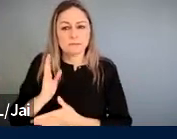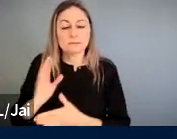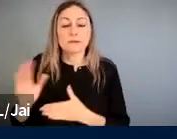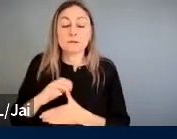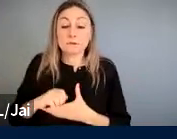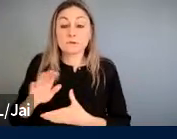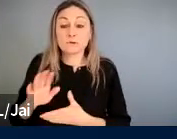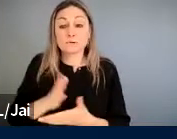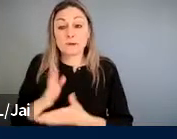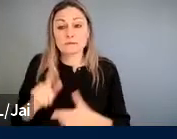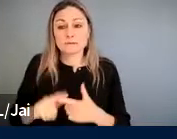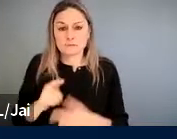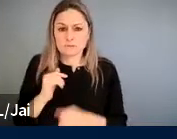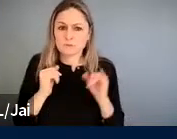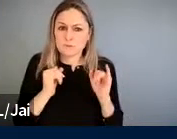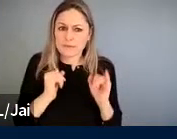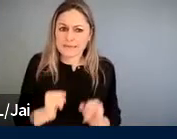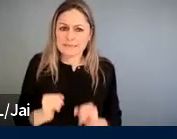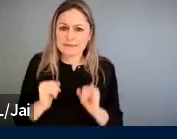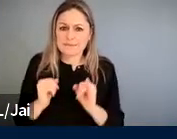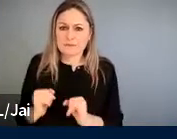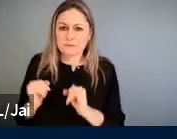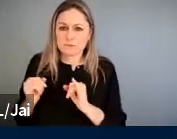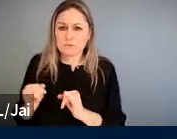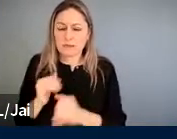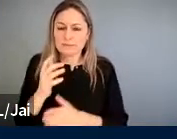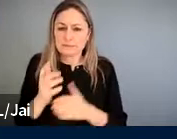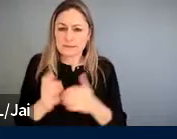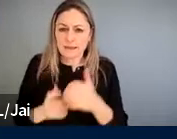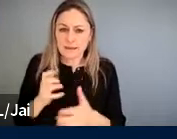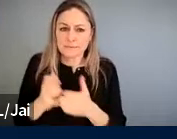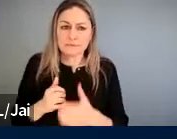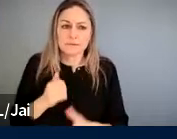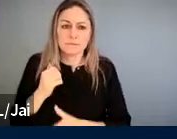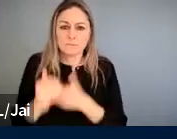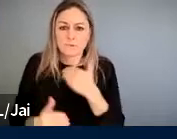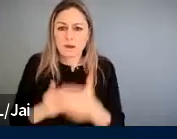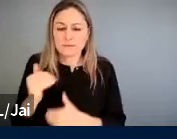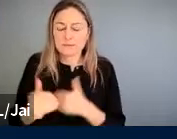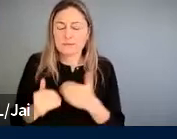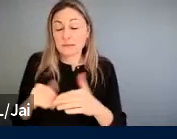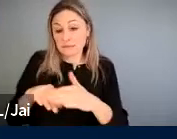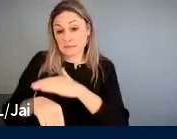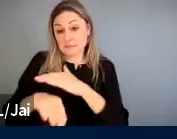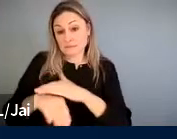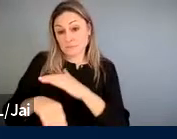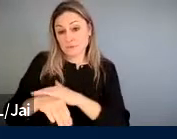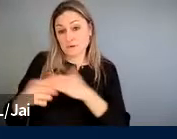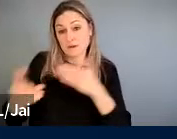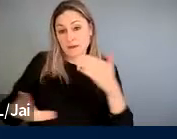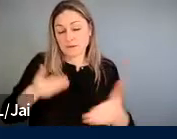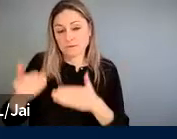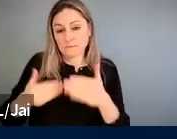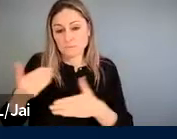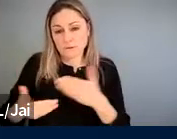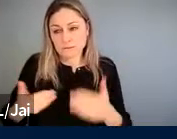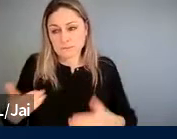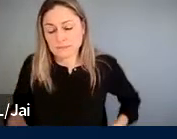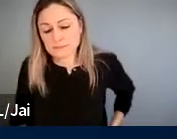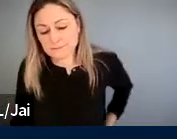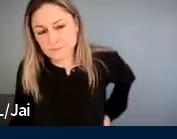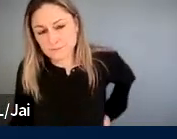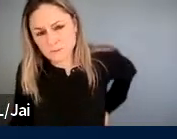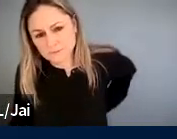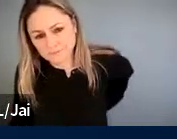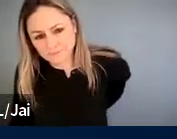individualized accommodations, processes, and in accessible hiring process. And then we also want